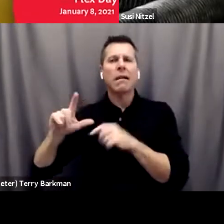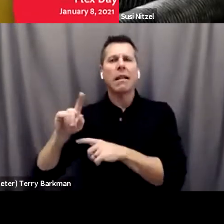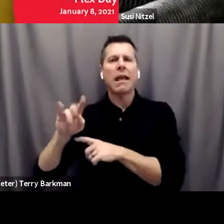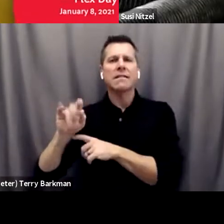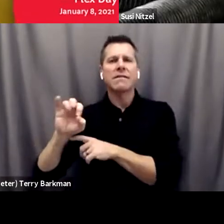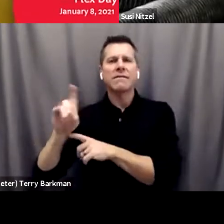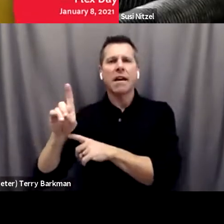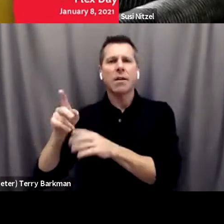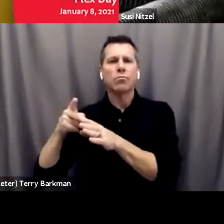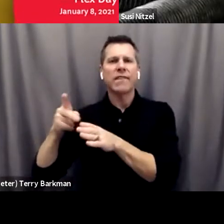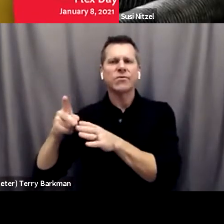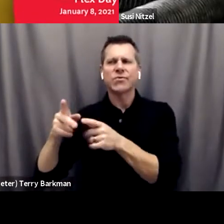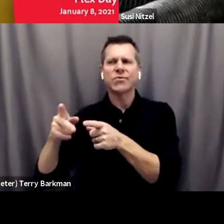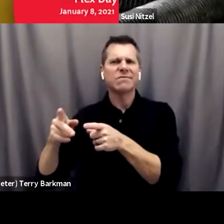implementation? Well,